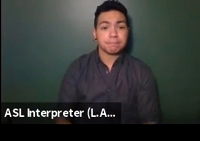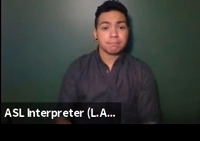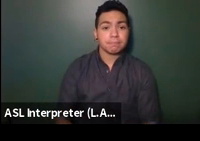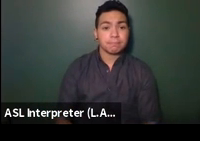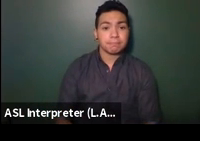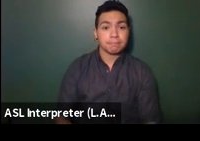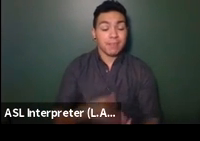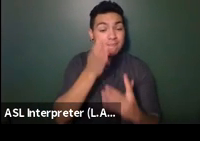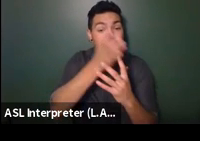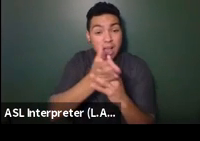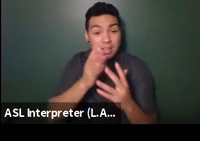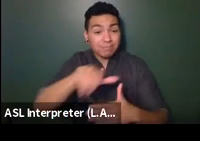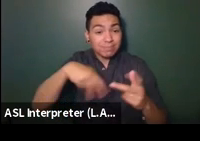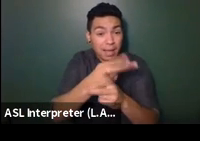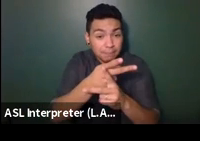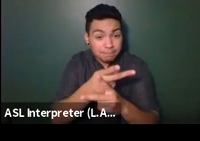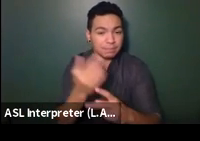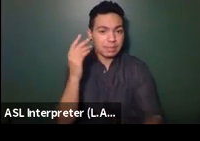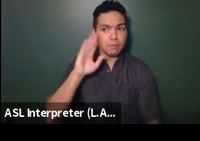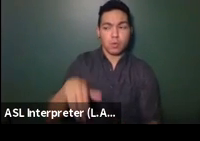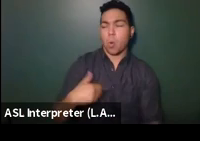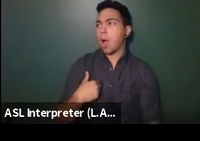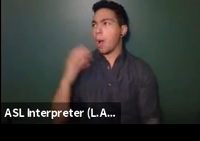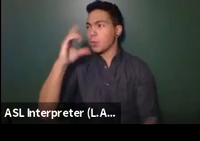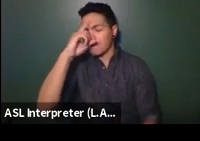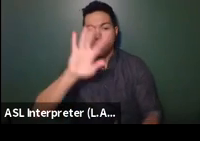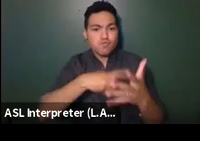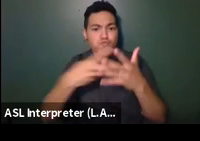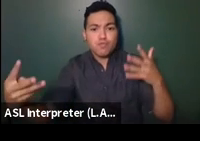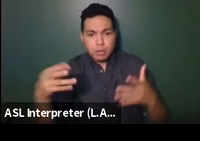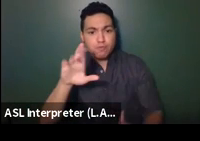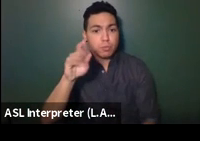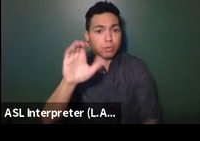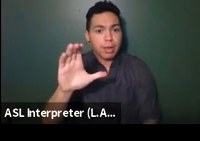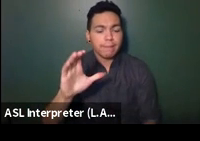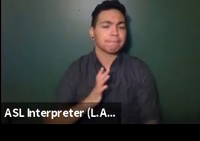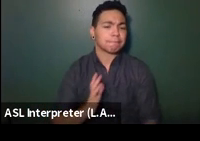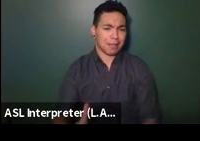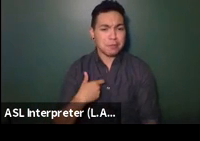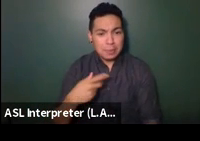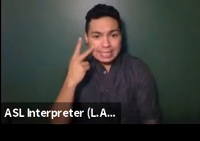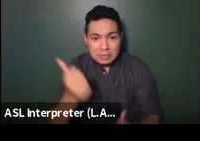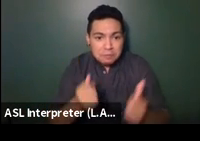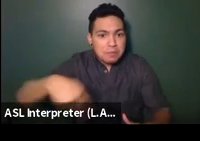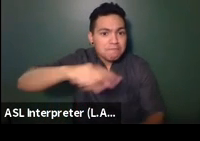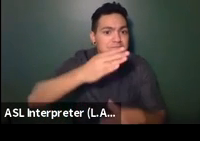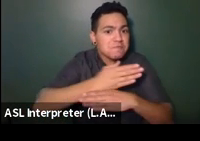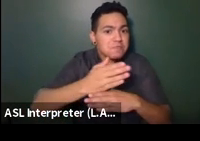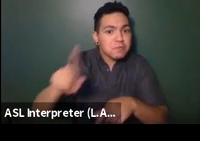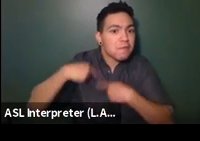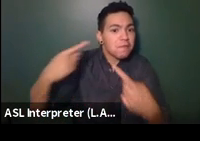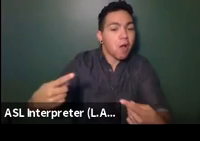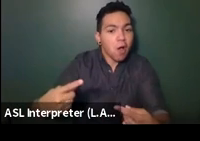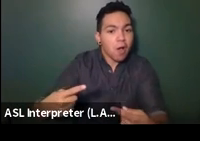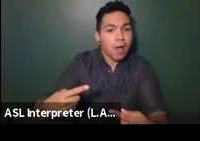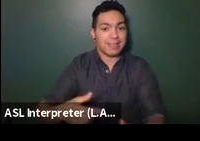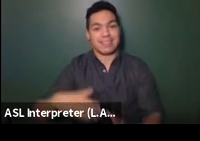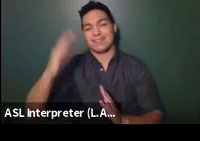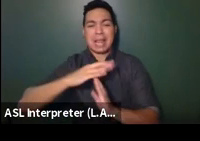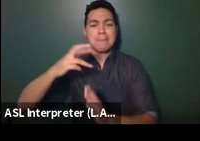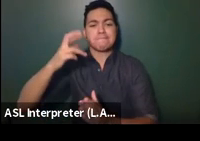ESD 189 - Amy Colburn: File format. So if you know that you're looking for a rubric. You can go in and see what rubrics have people shared and then highest rated so you can just like